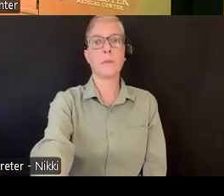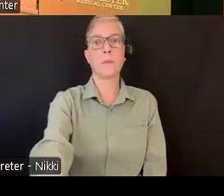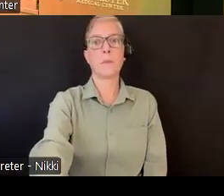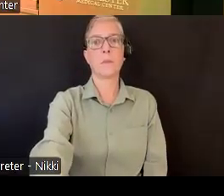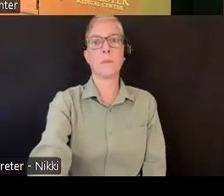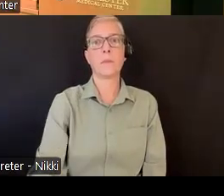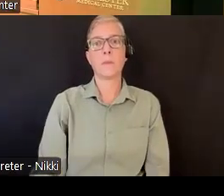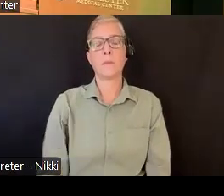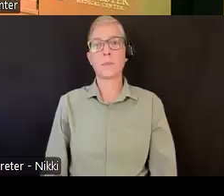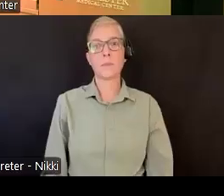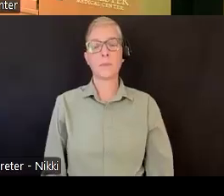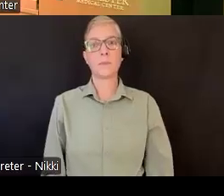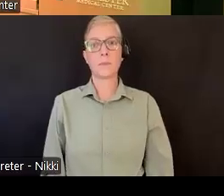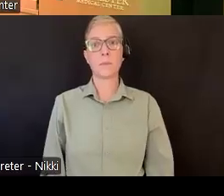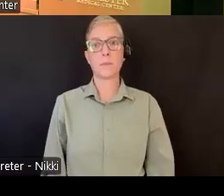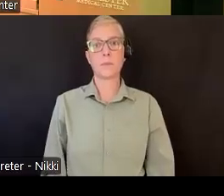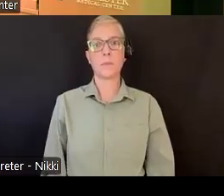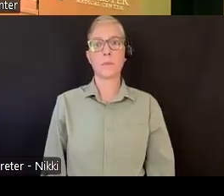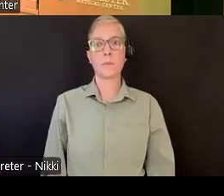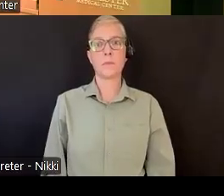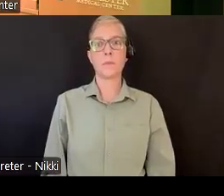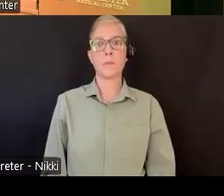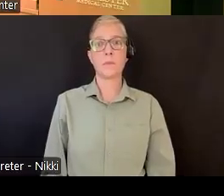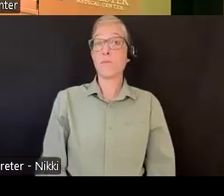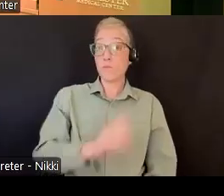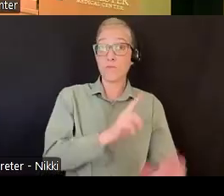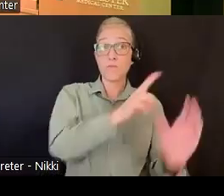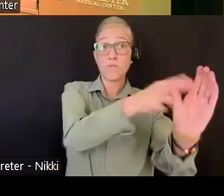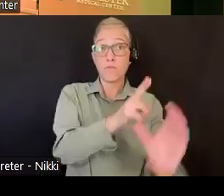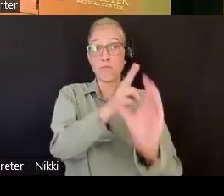So, part so participating in local government through advocacy or other means,